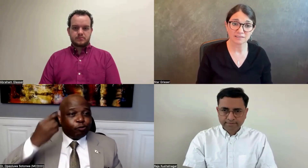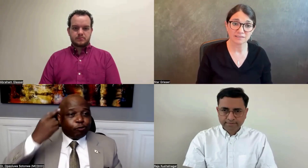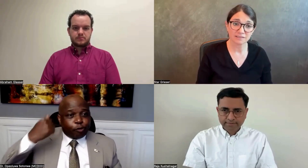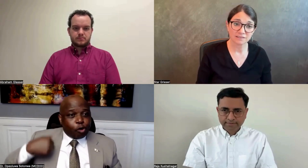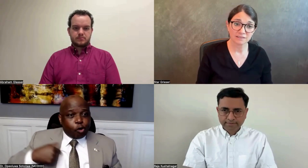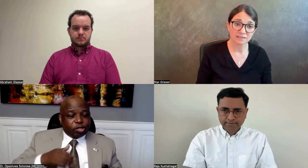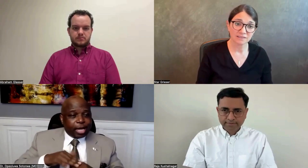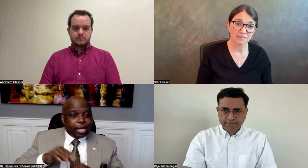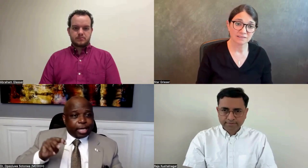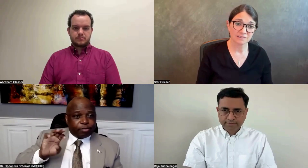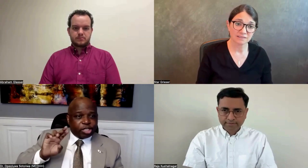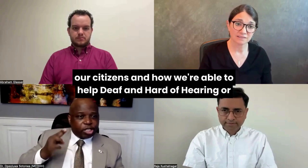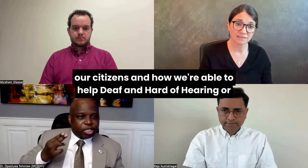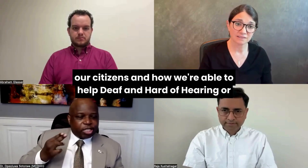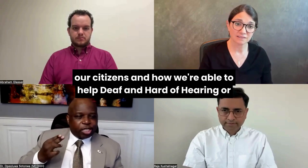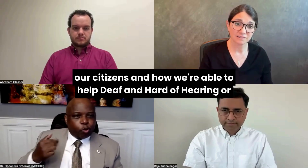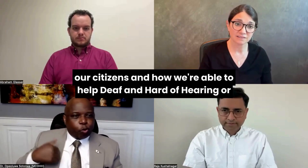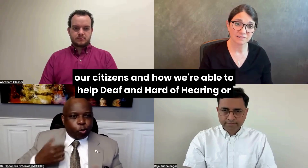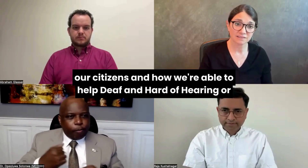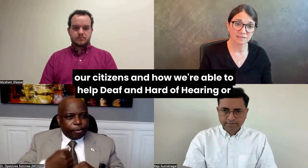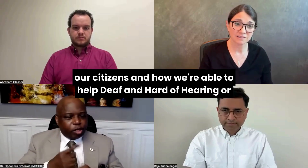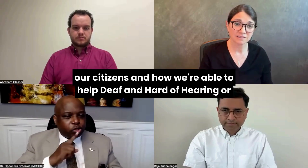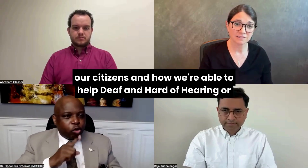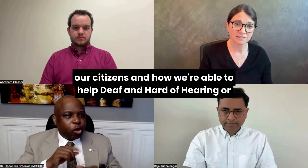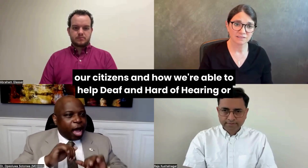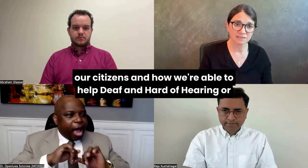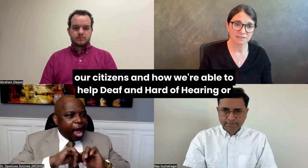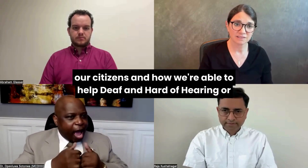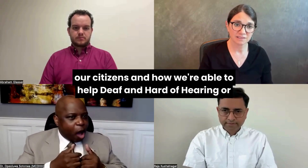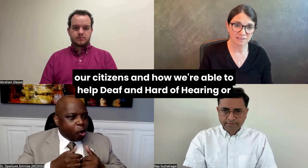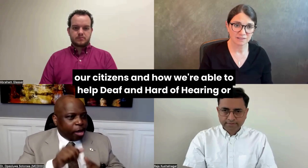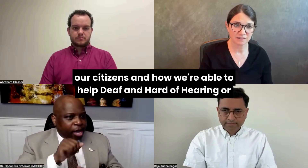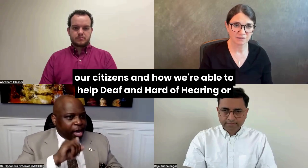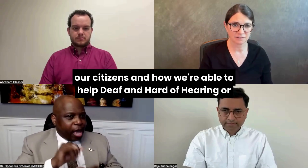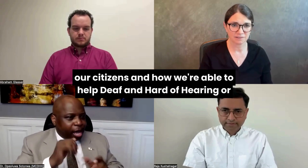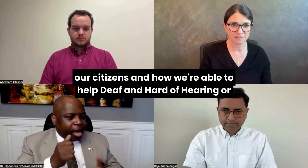our citizens and how we're able to help Deaf and Hard of Hearing or